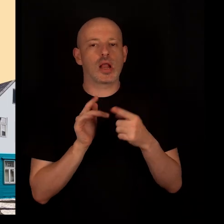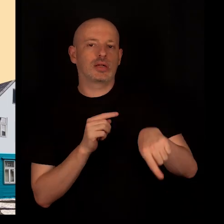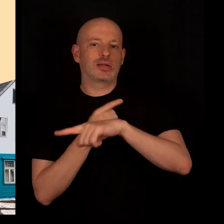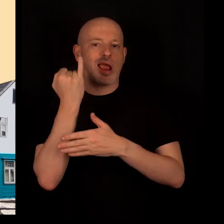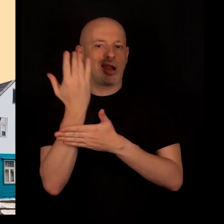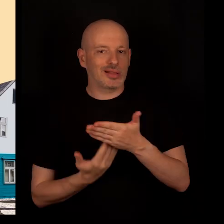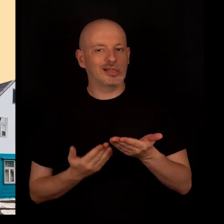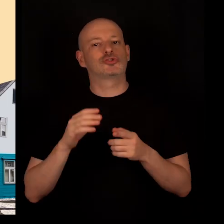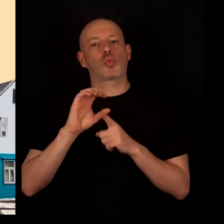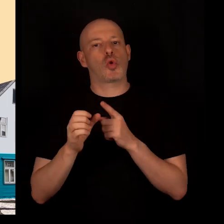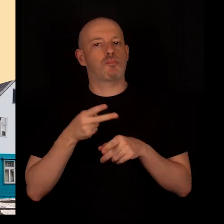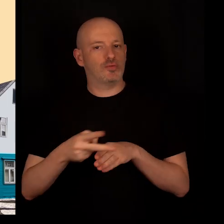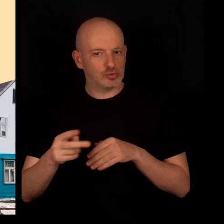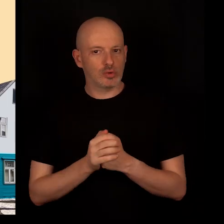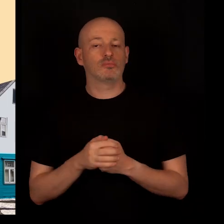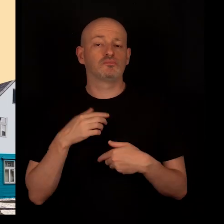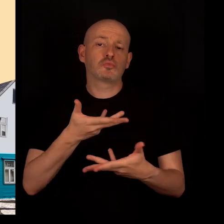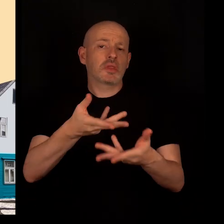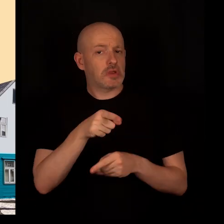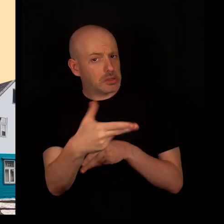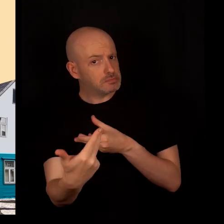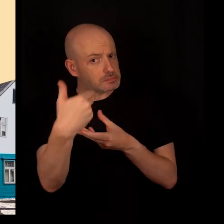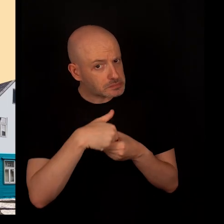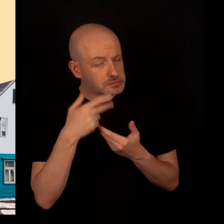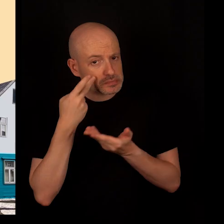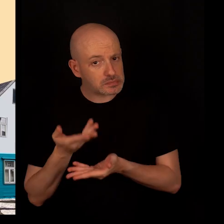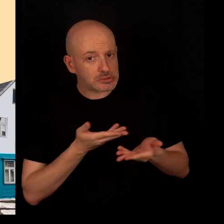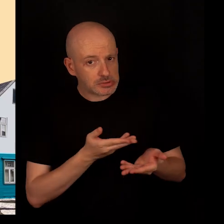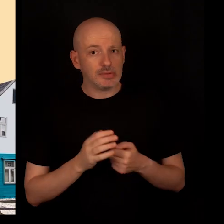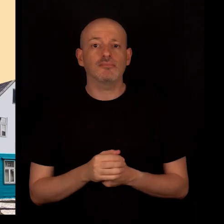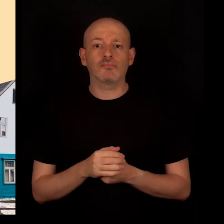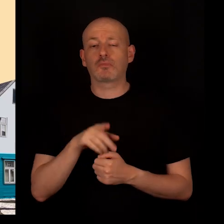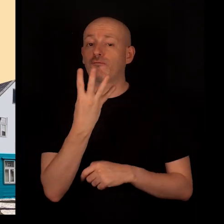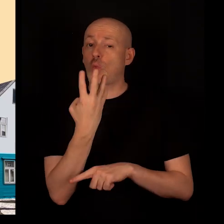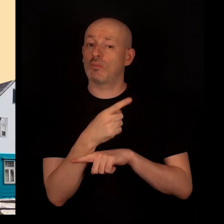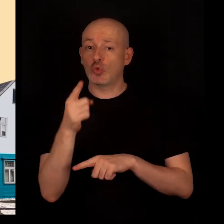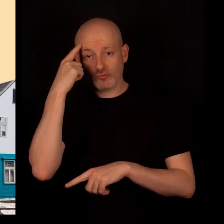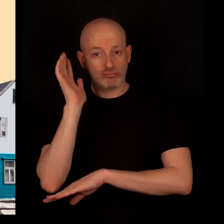and connect with artists and cultural professionals. So we invite you to join us.